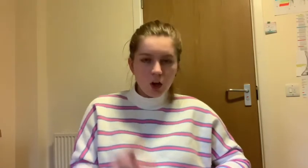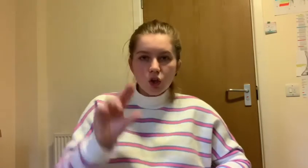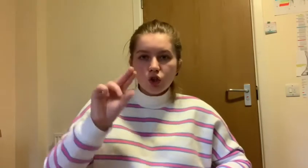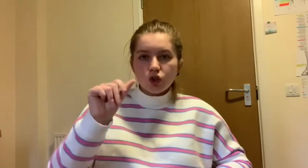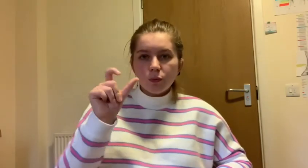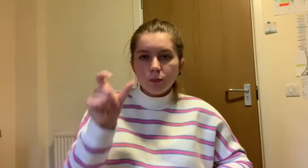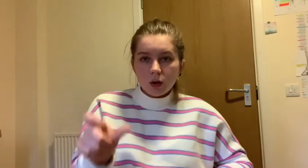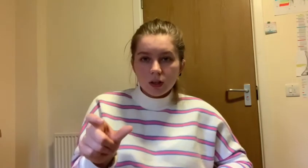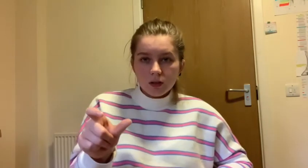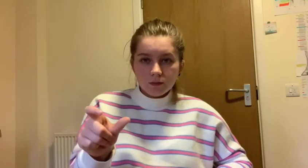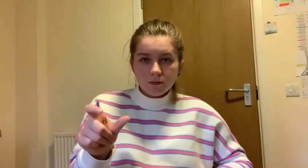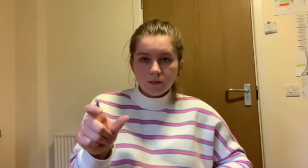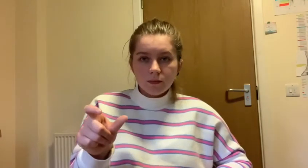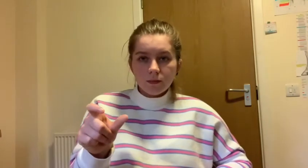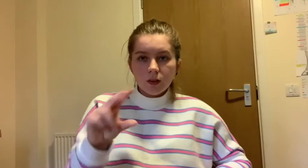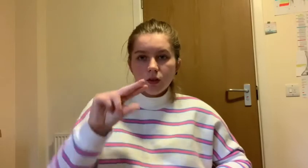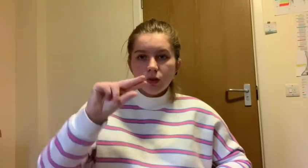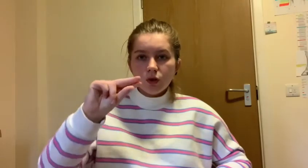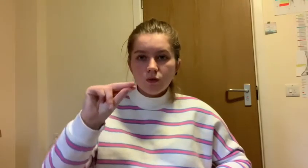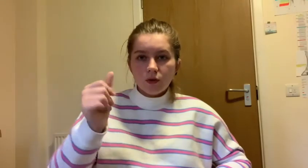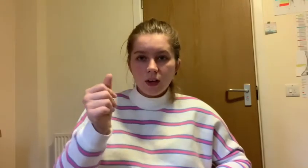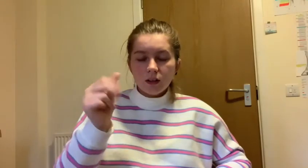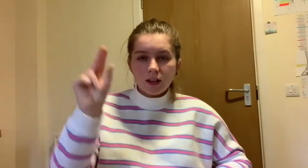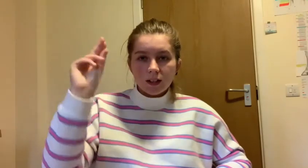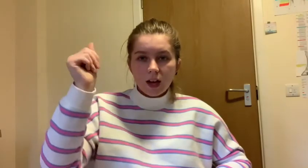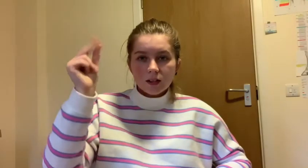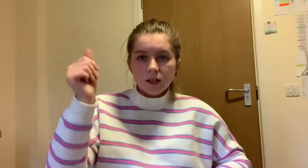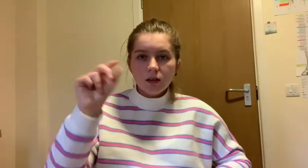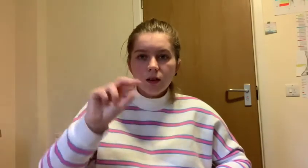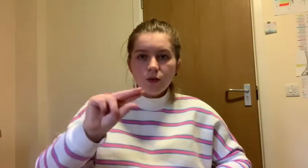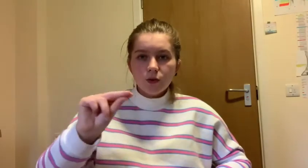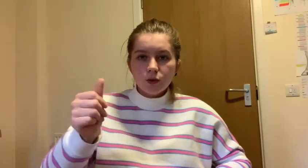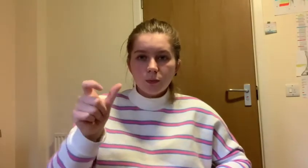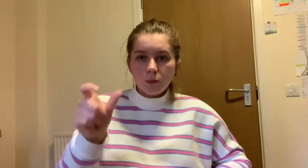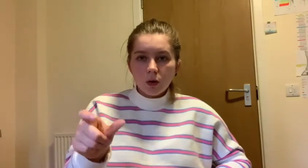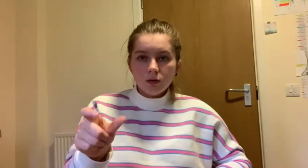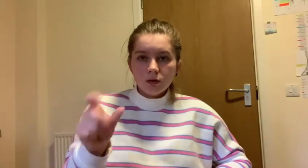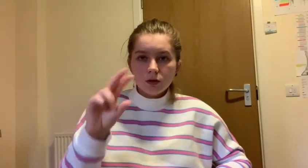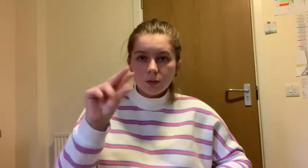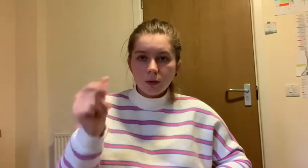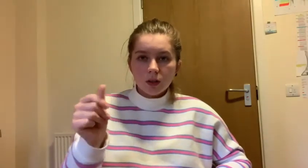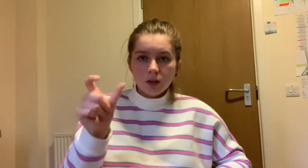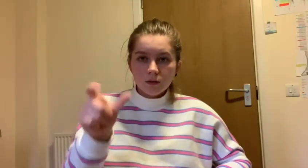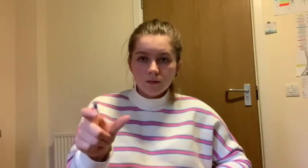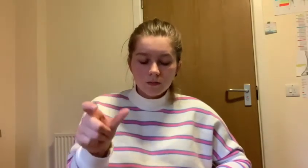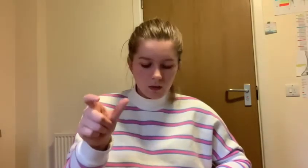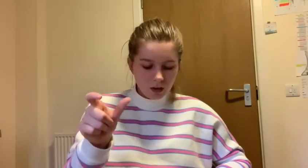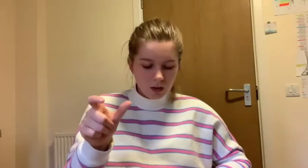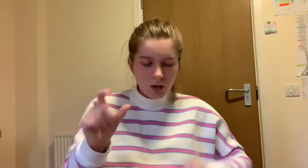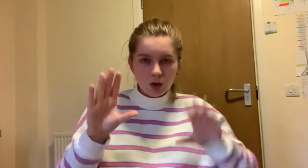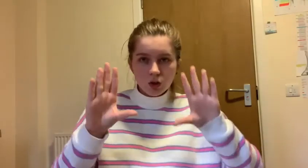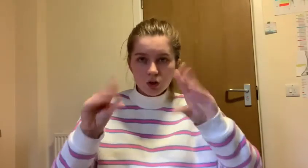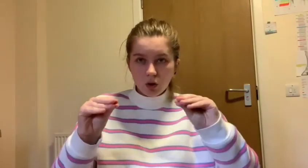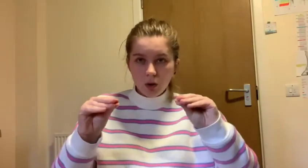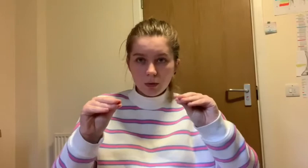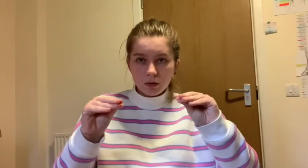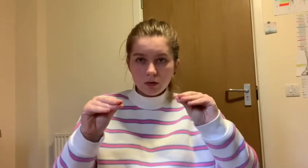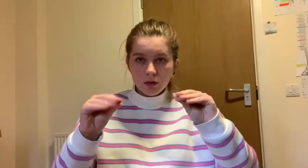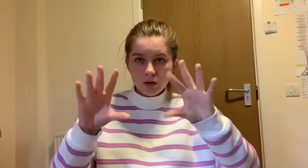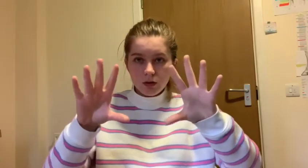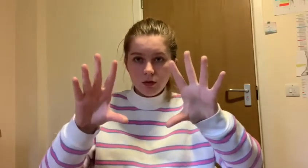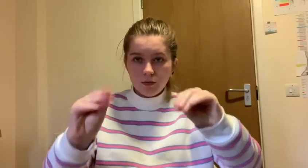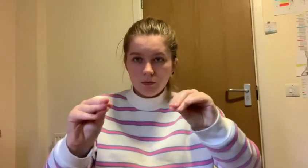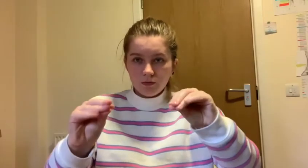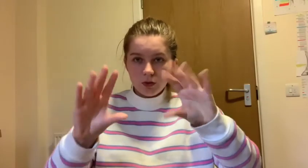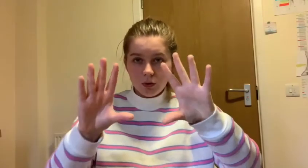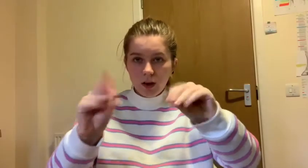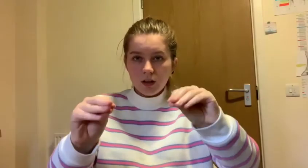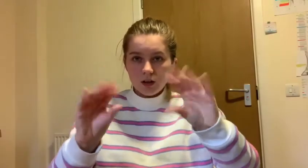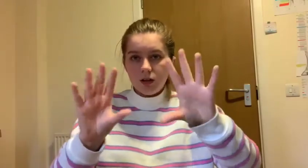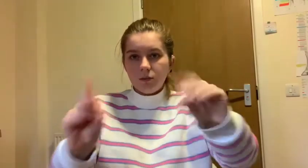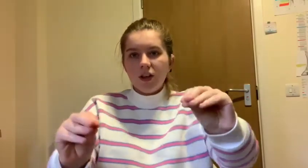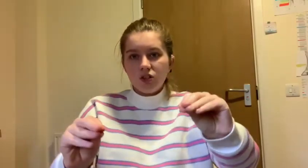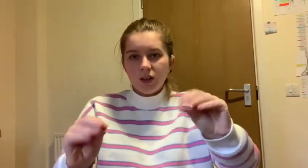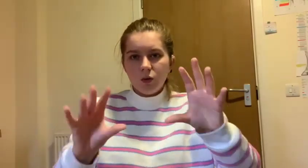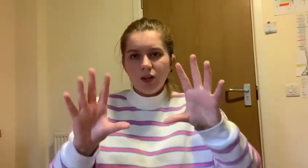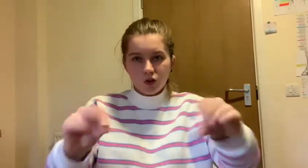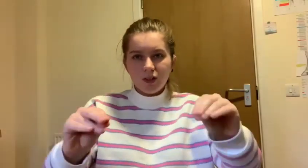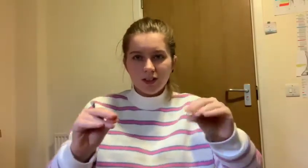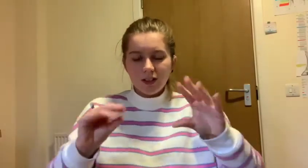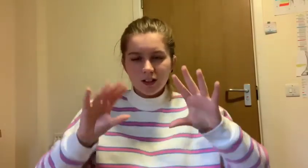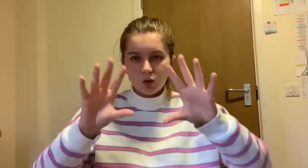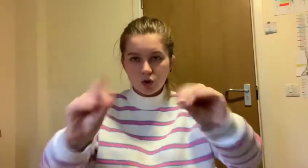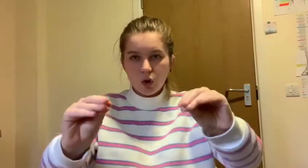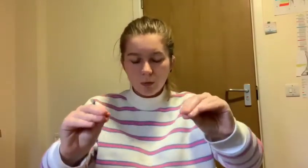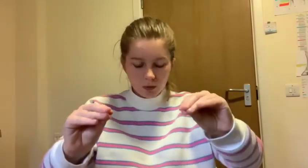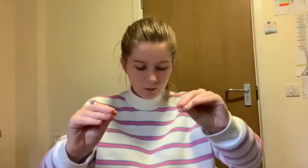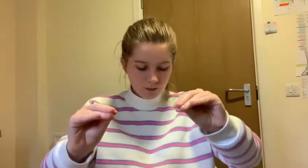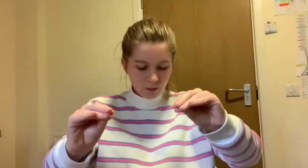"Somebody" so flick like a taxi, someone/ somebody. Stop, so you do that, so you can imagine that is quite sudden isn't it? "Stop"